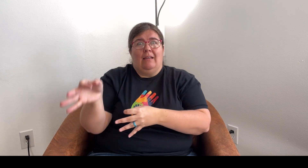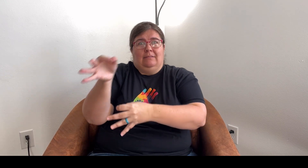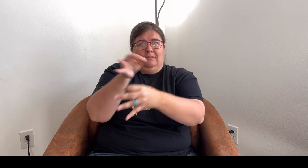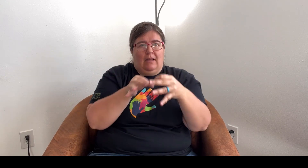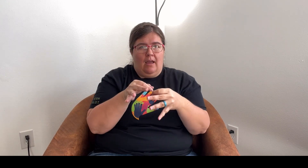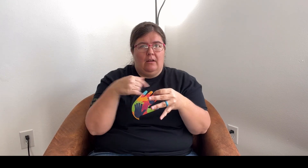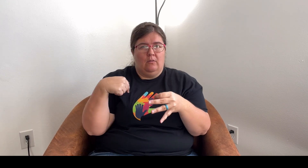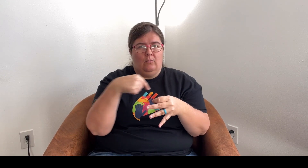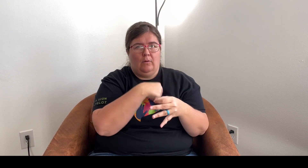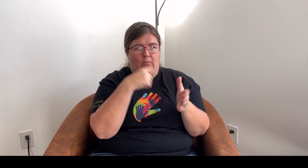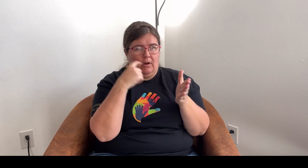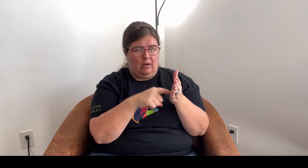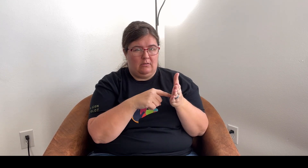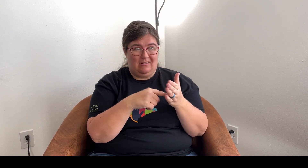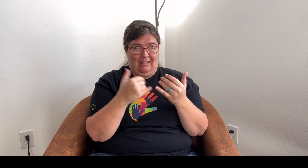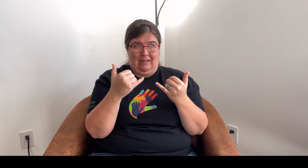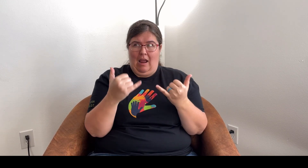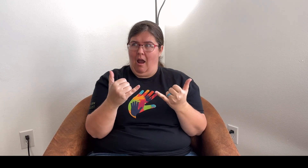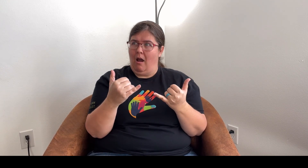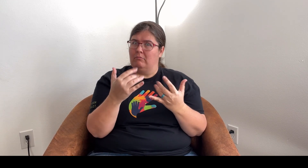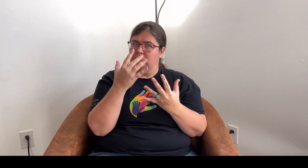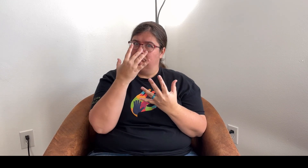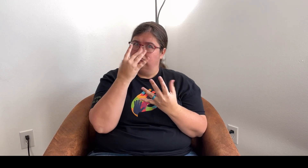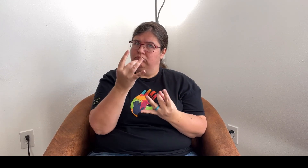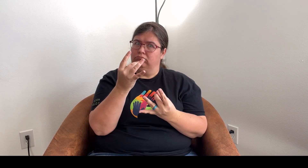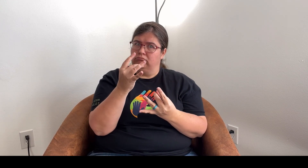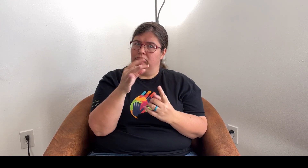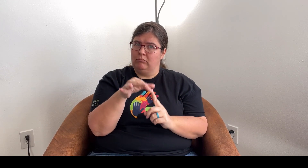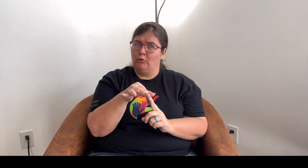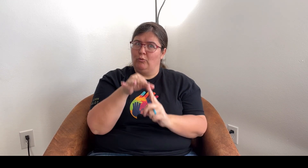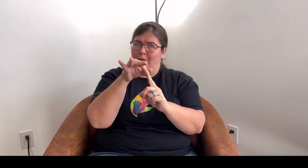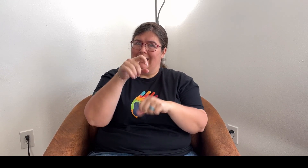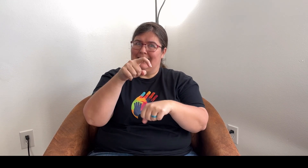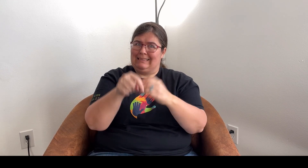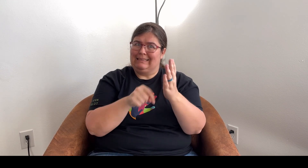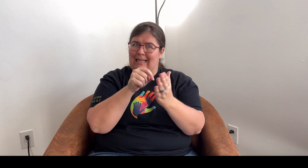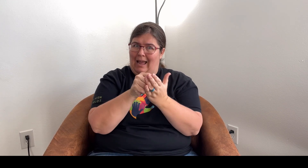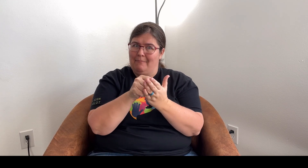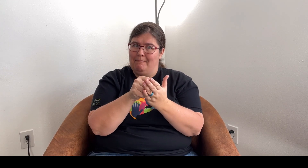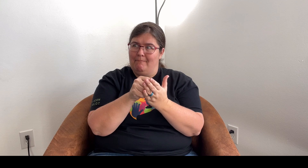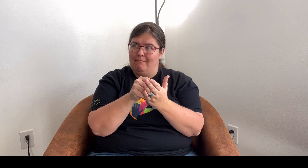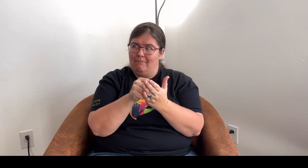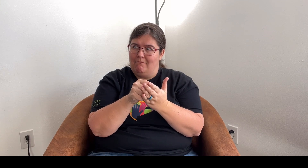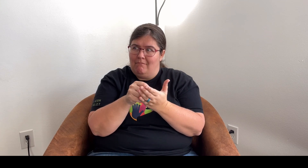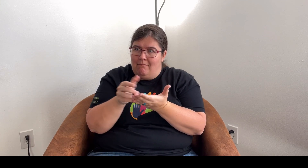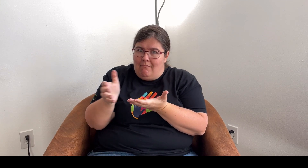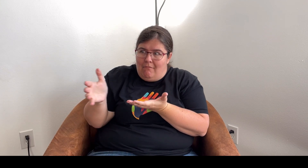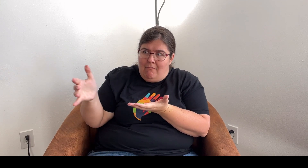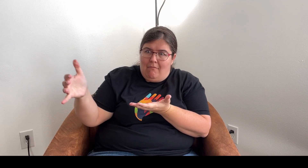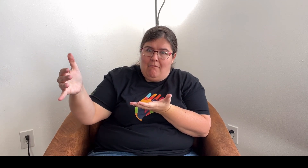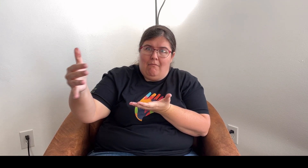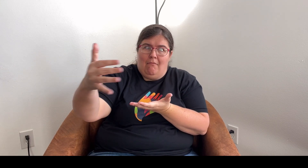Instead perhaps we can just recognize that now is an interesting time where